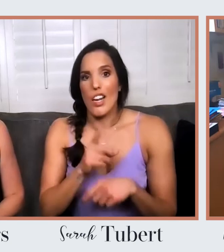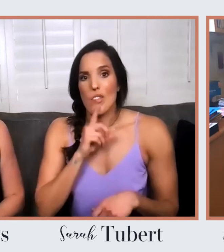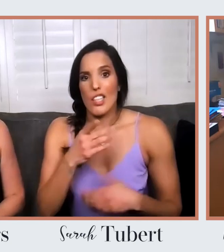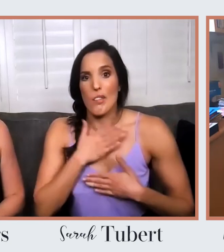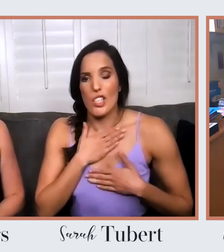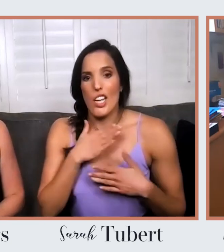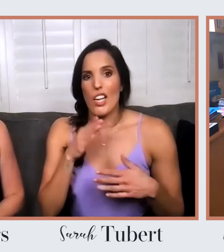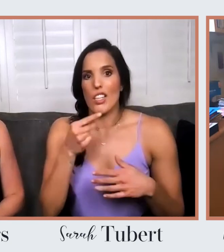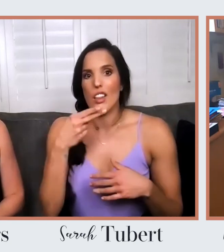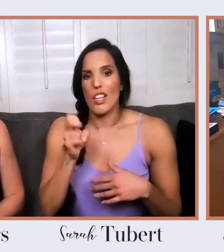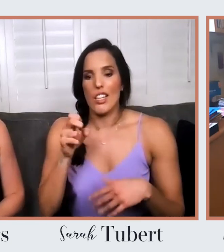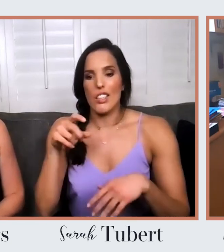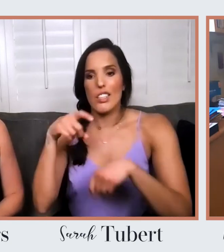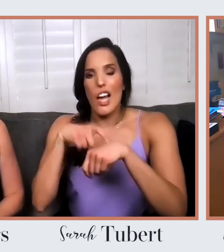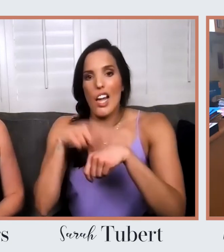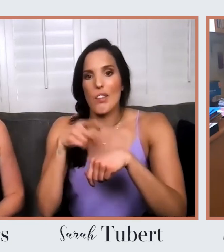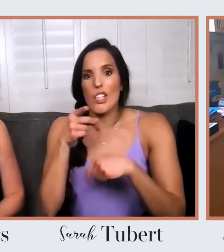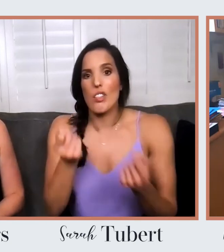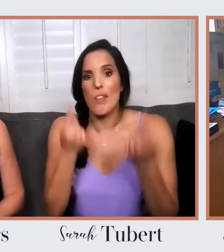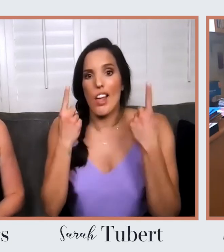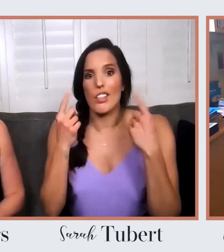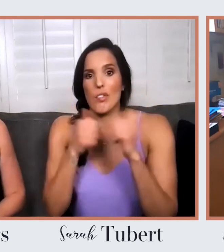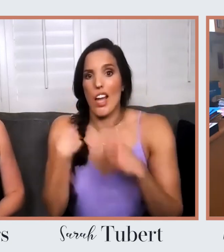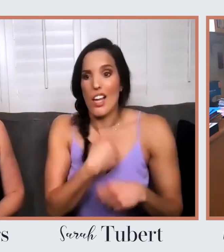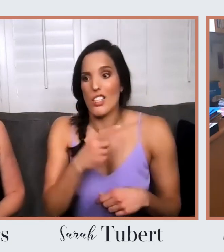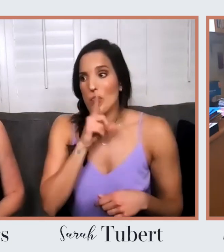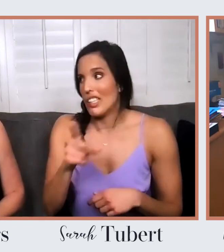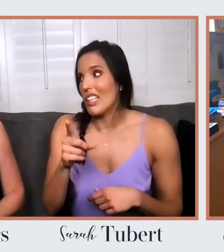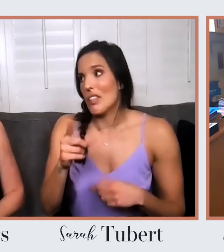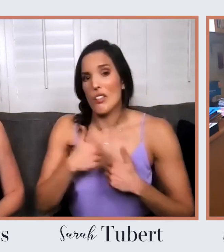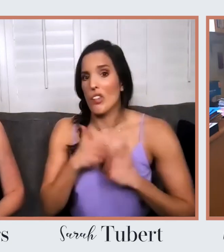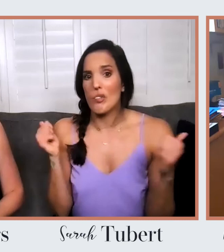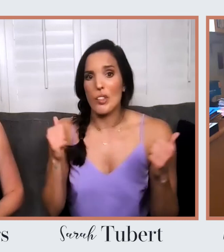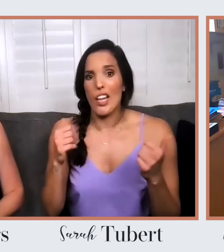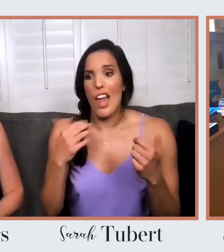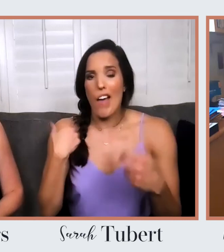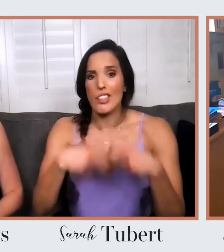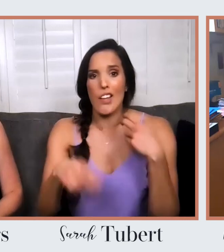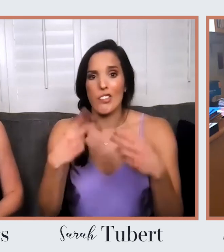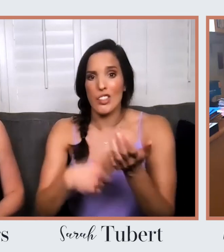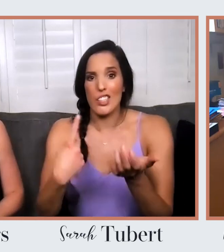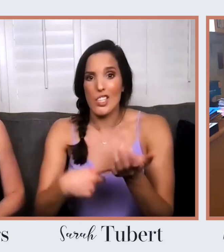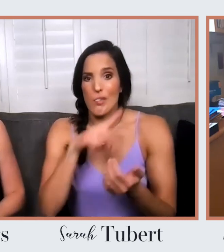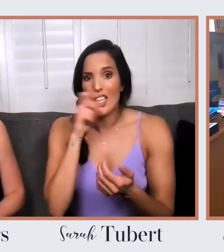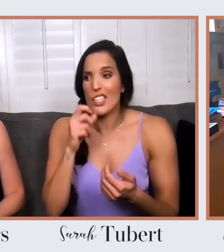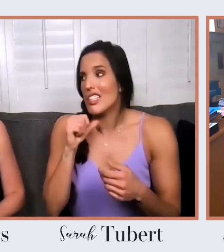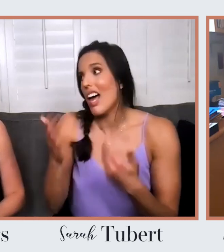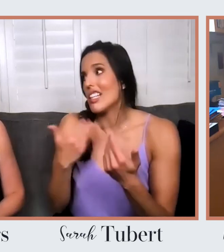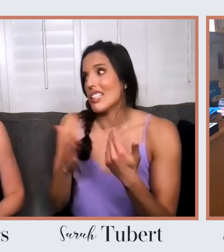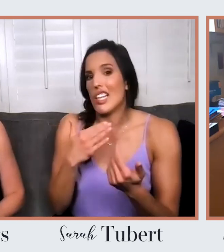and I really appreciate the time that you spent with us to really be vulnerable and have the tough discussions, because it's not easy.